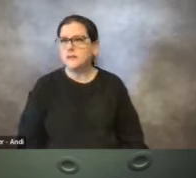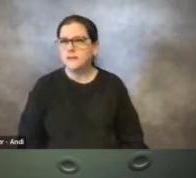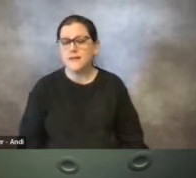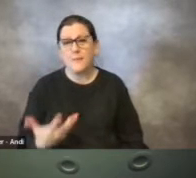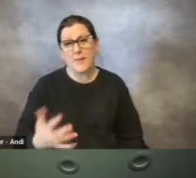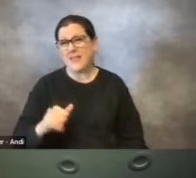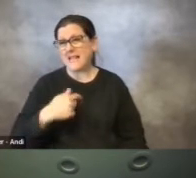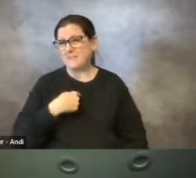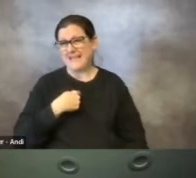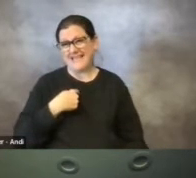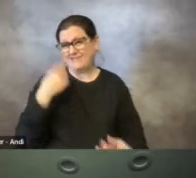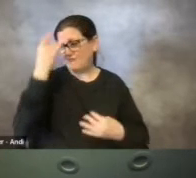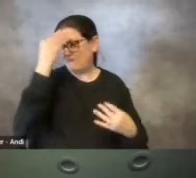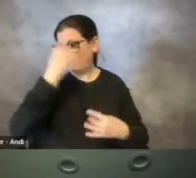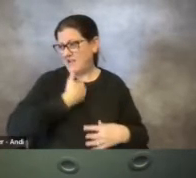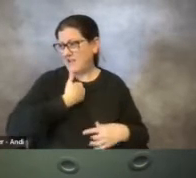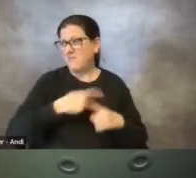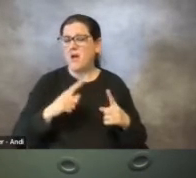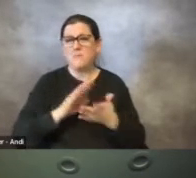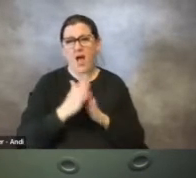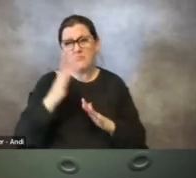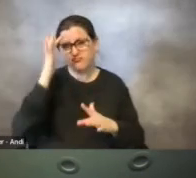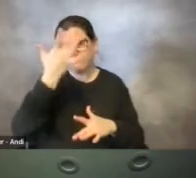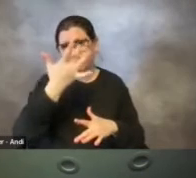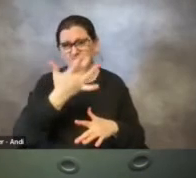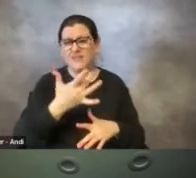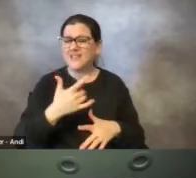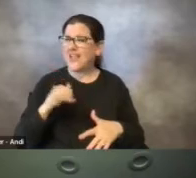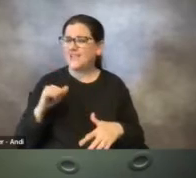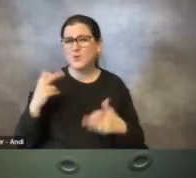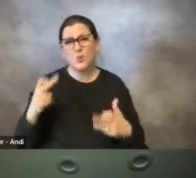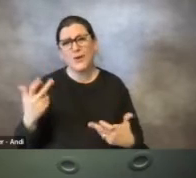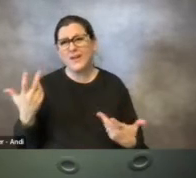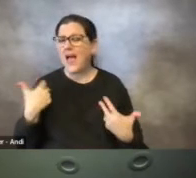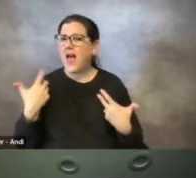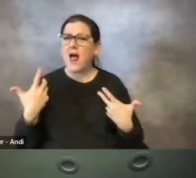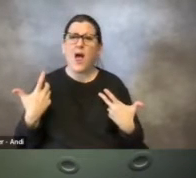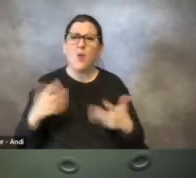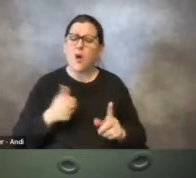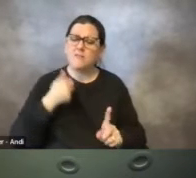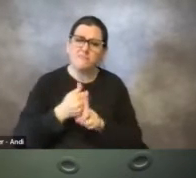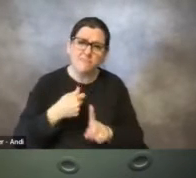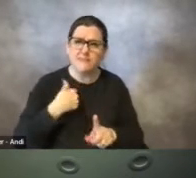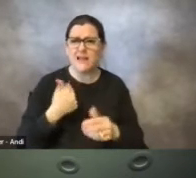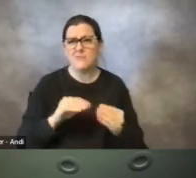you're just like, Screw this, right, and you don't want it to impact you as much. And, you know, that, for lack of, you